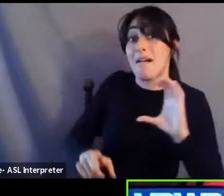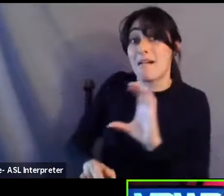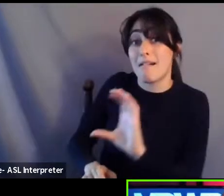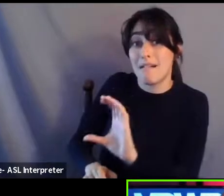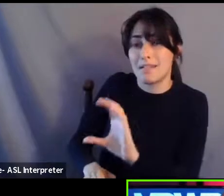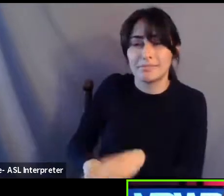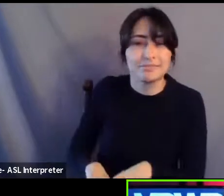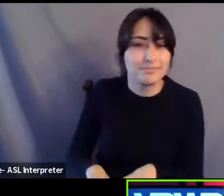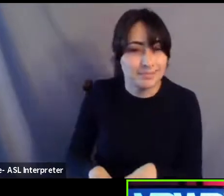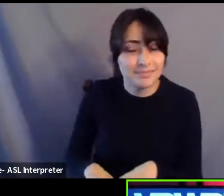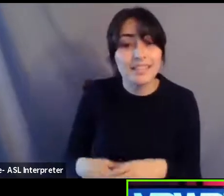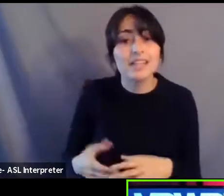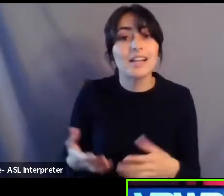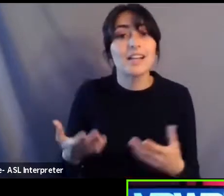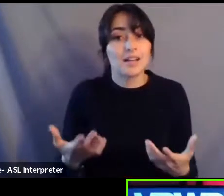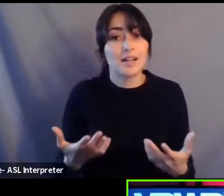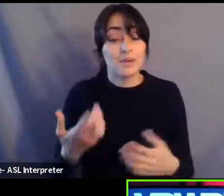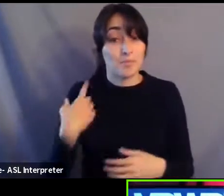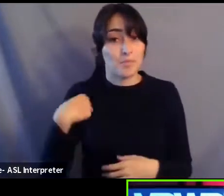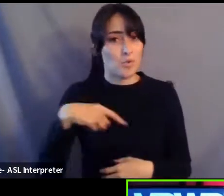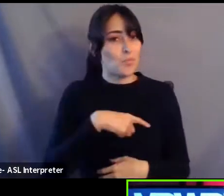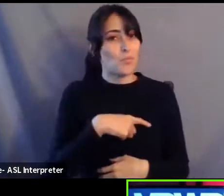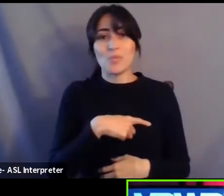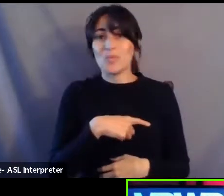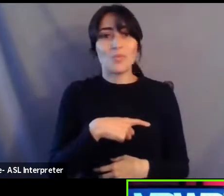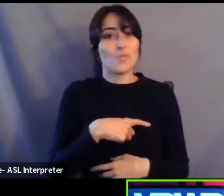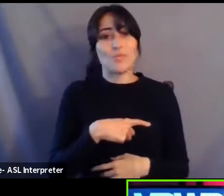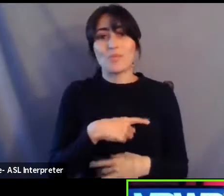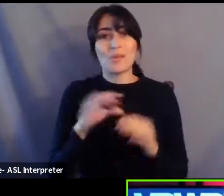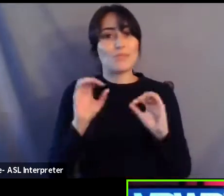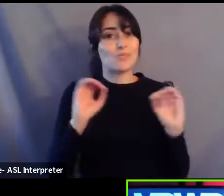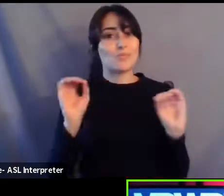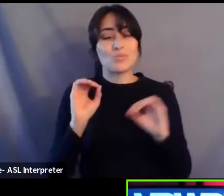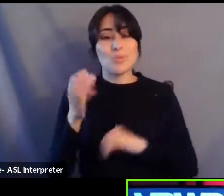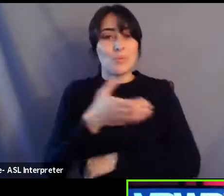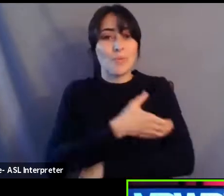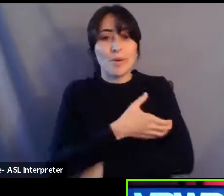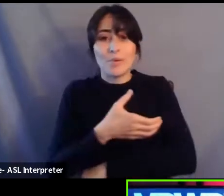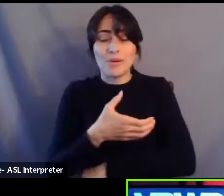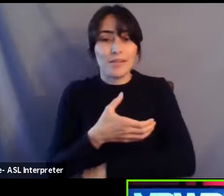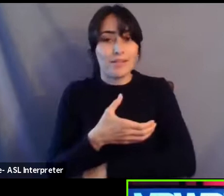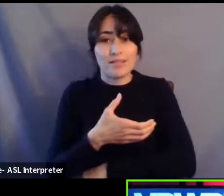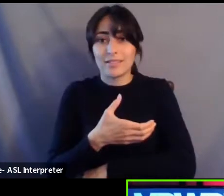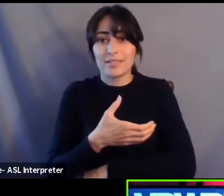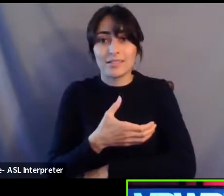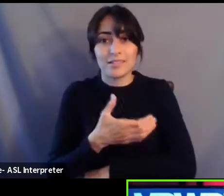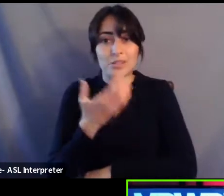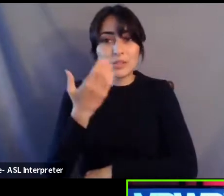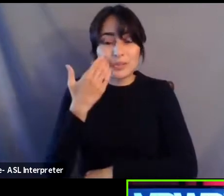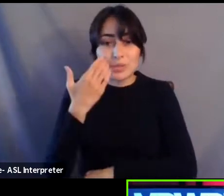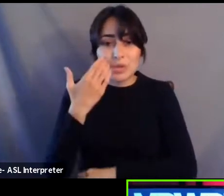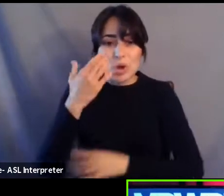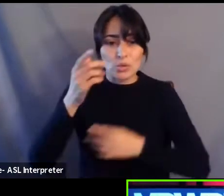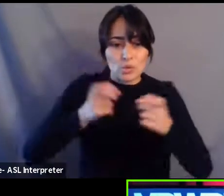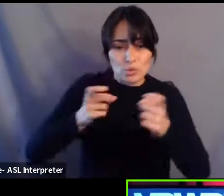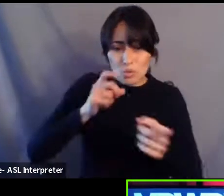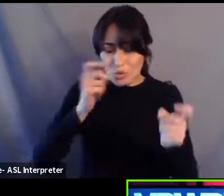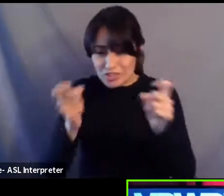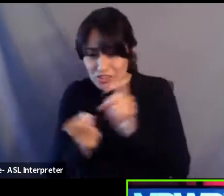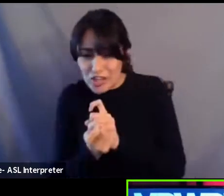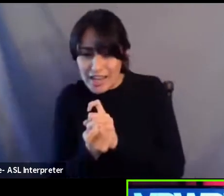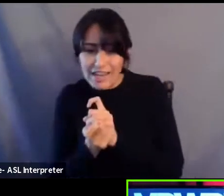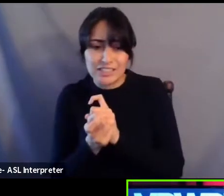We have no power. We do not have power to control or change anything for people of color.